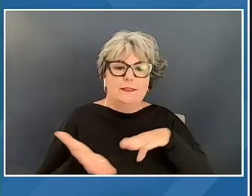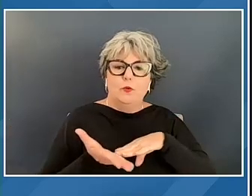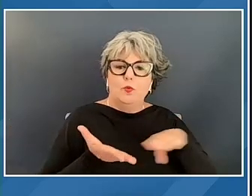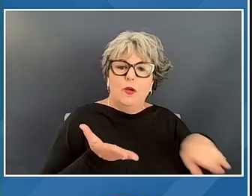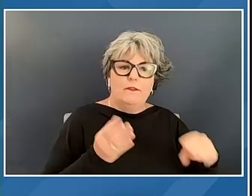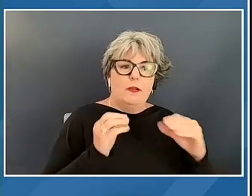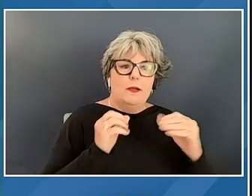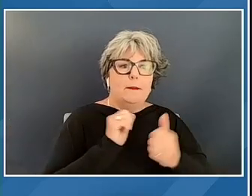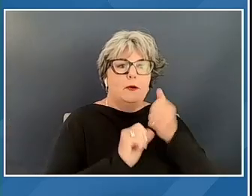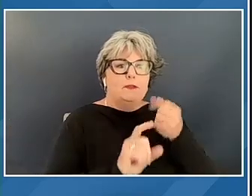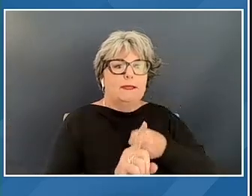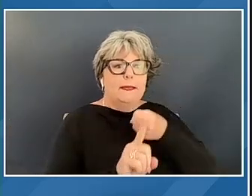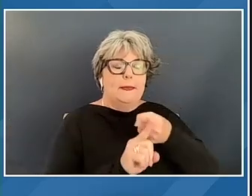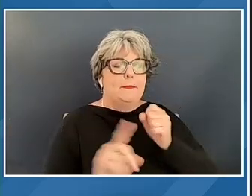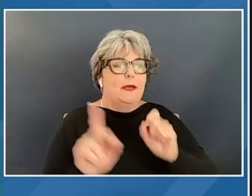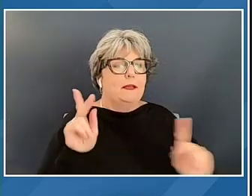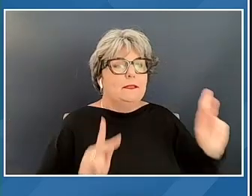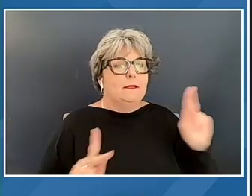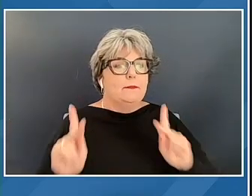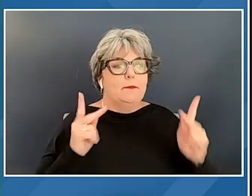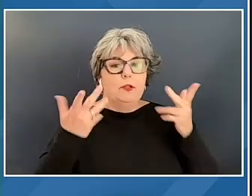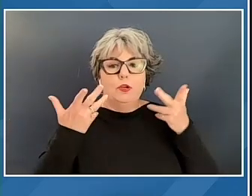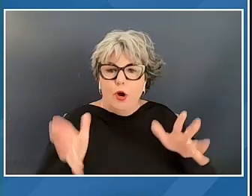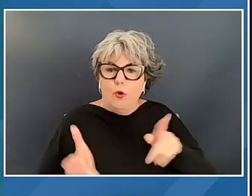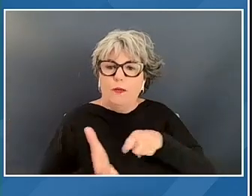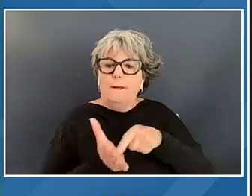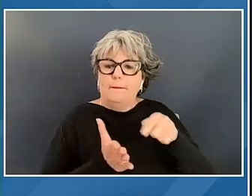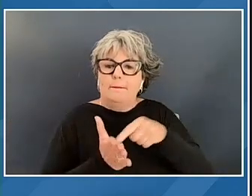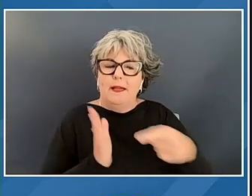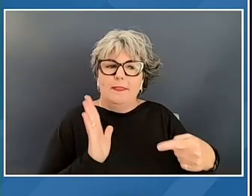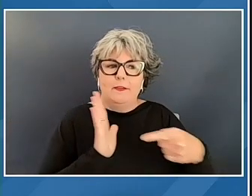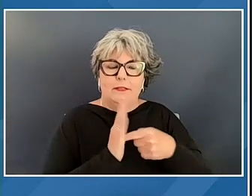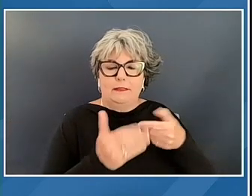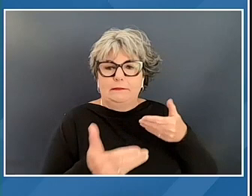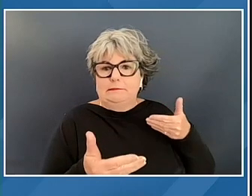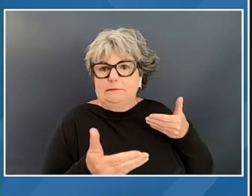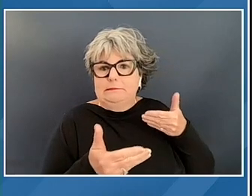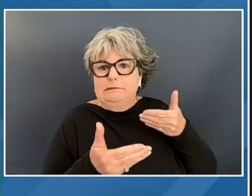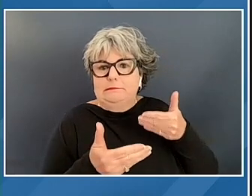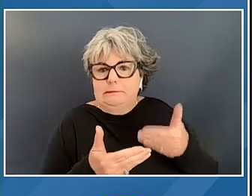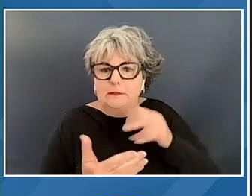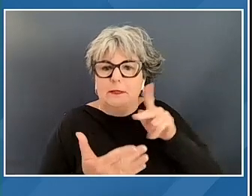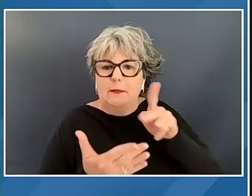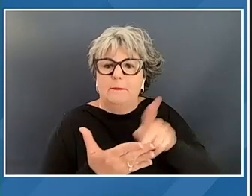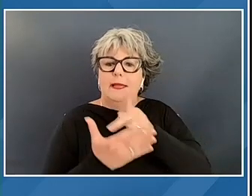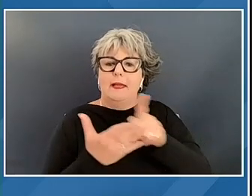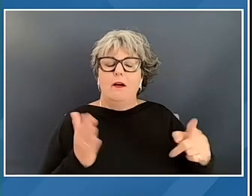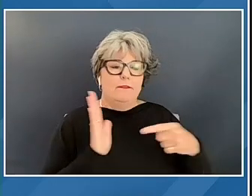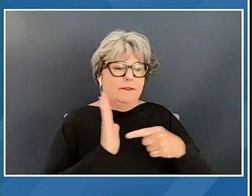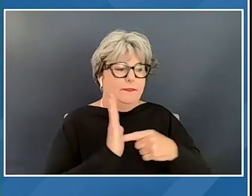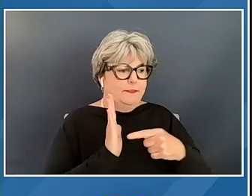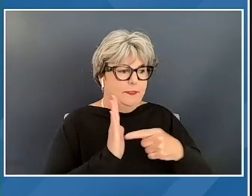people who can already pay their debt and are closer to finishing paying off their debt. But again, like, what about the